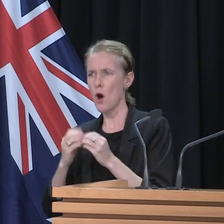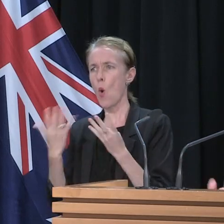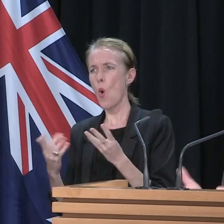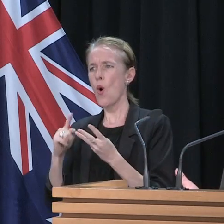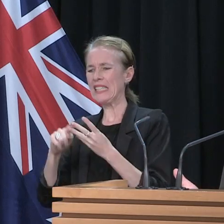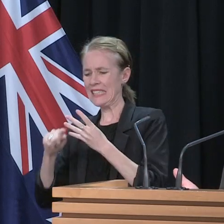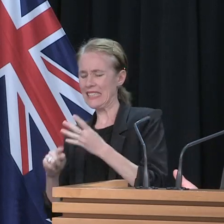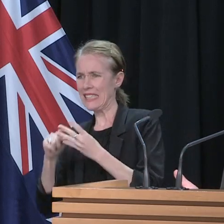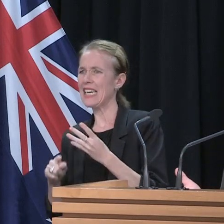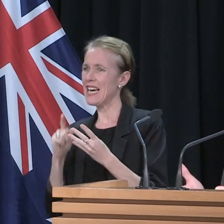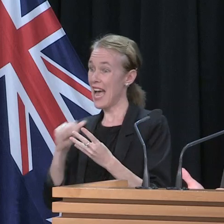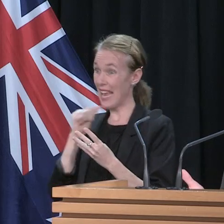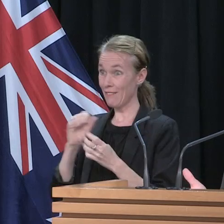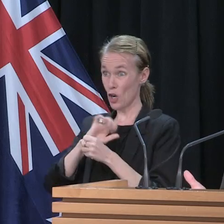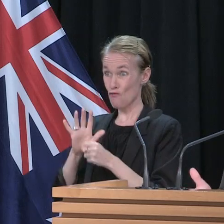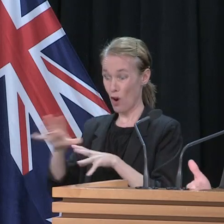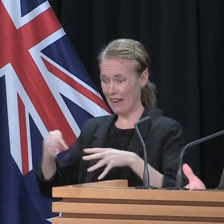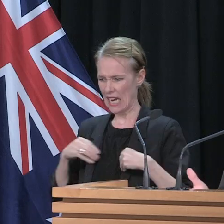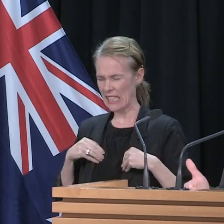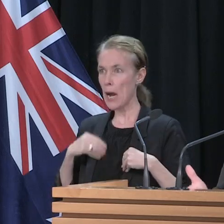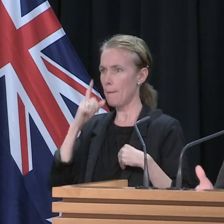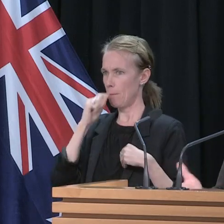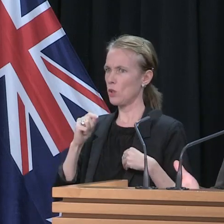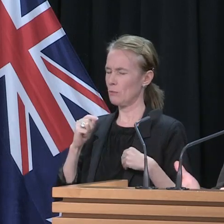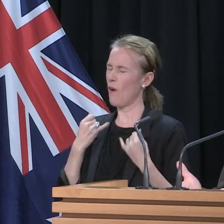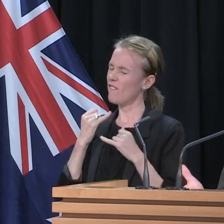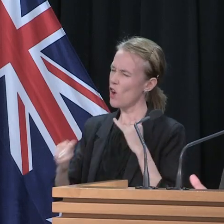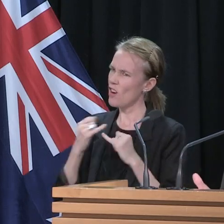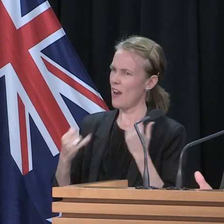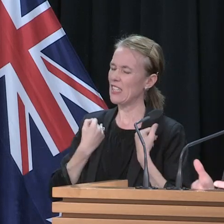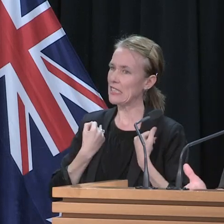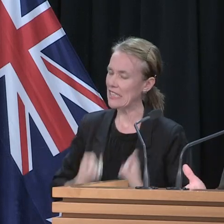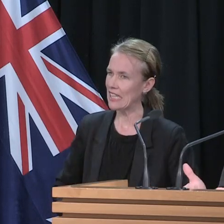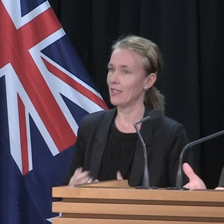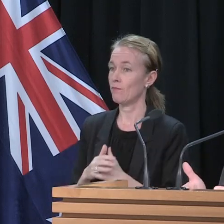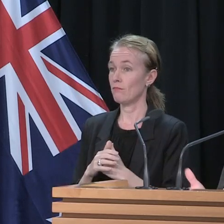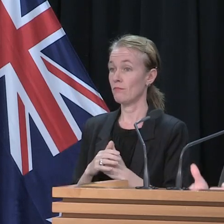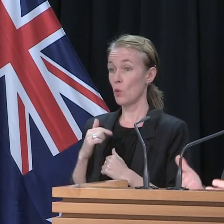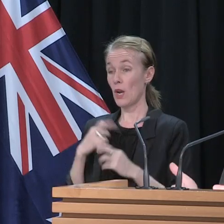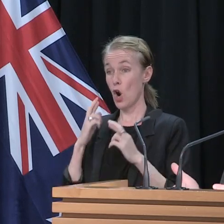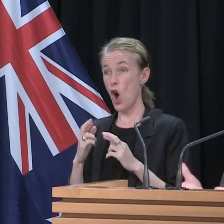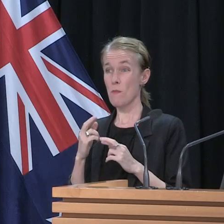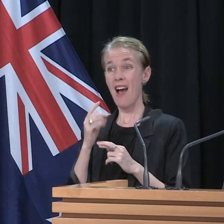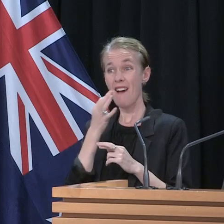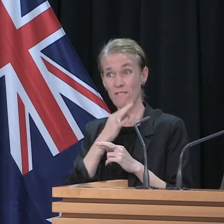and others who might be at risk of complications should they get COVID-19. Our